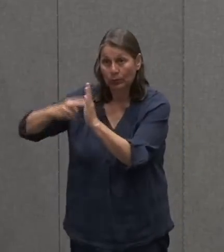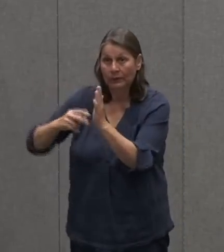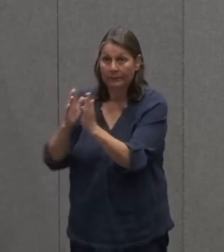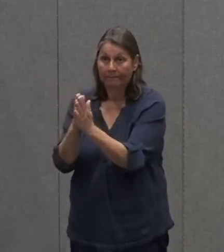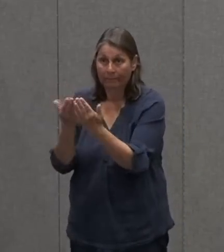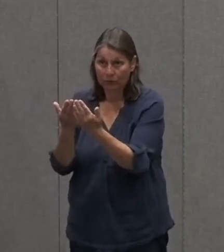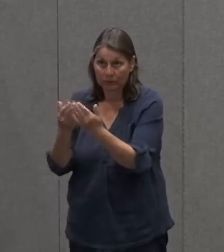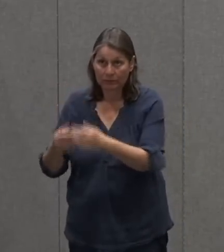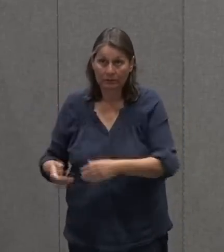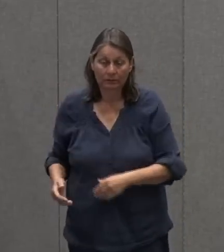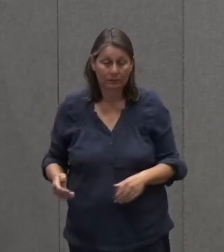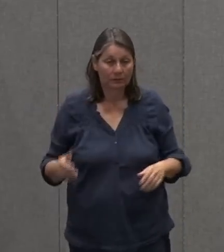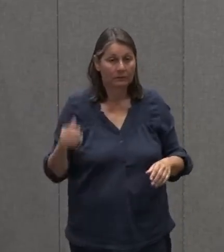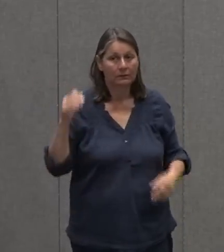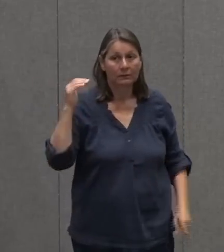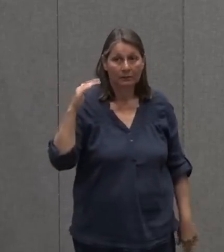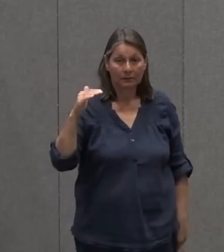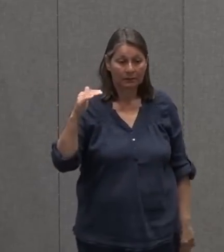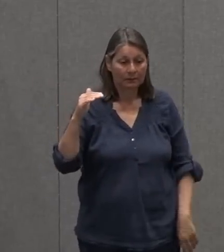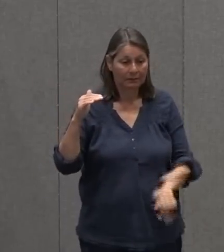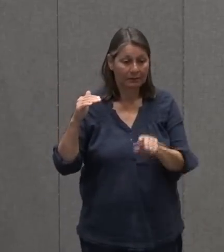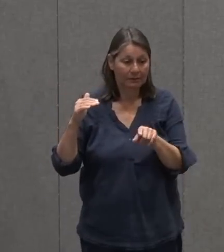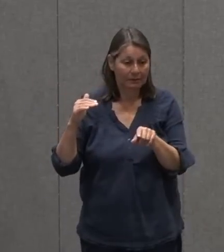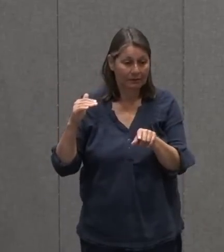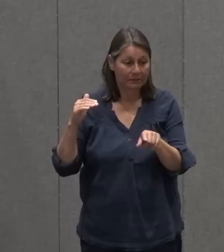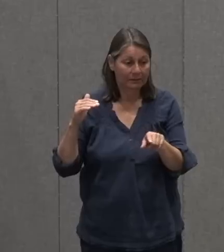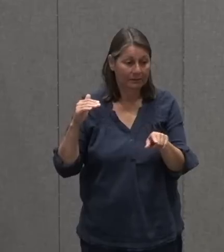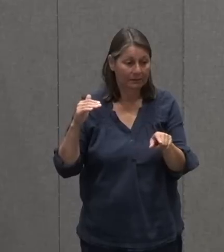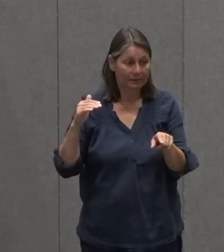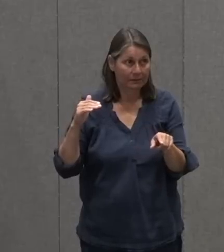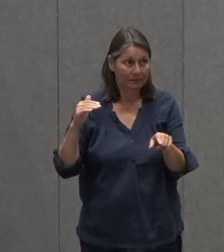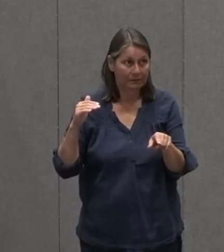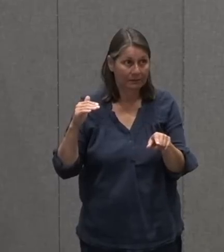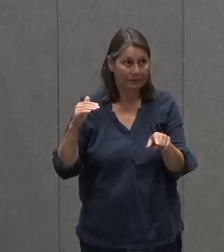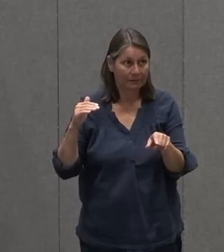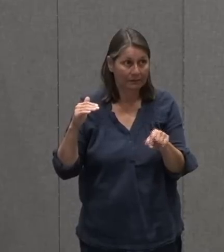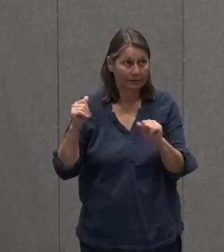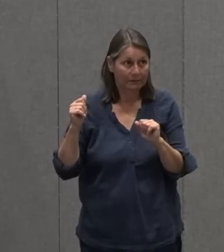There were blank more friends than playing board games.